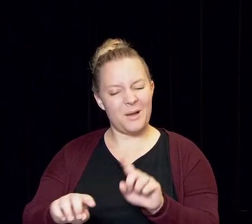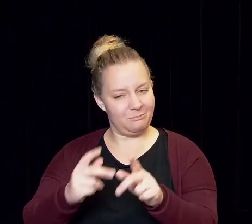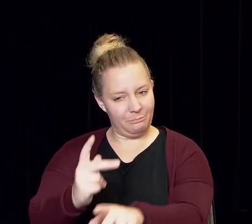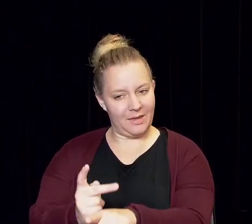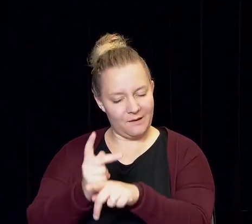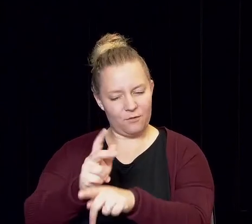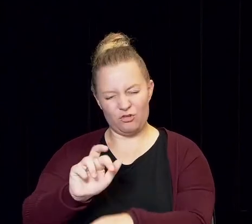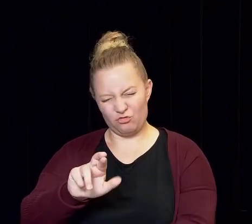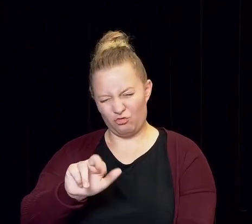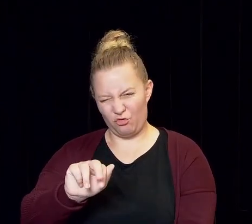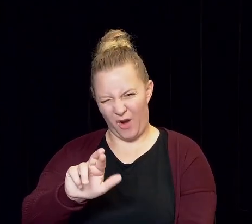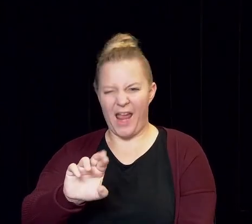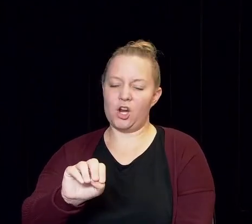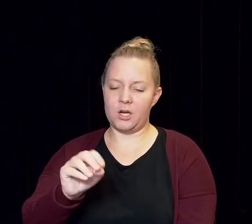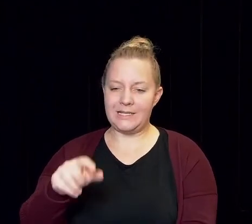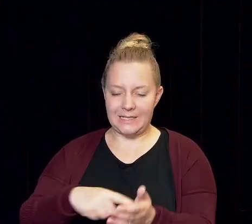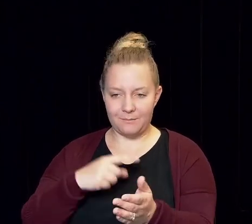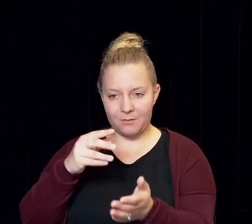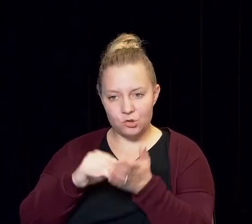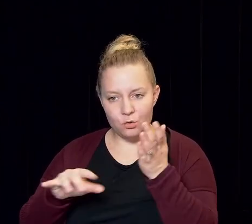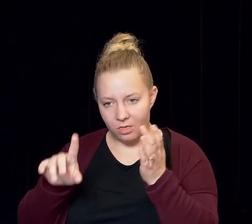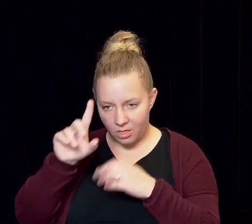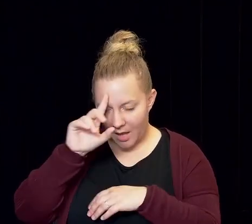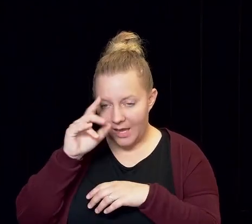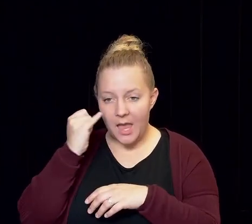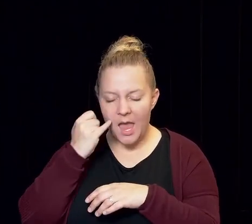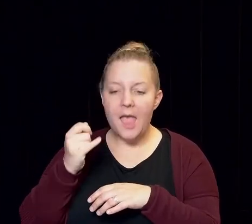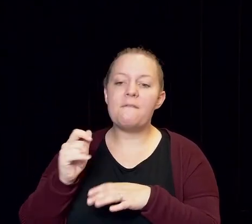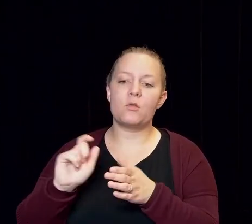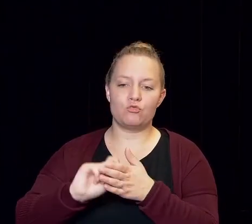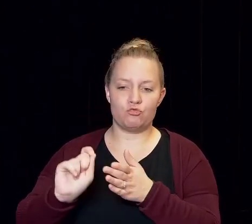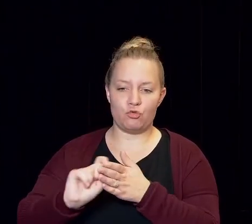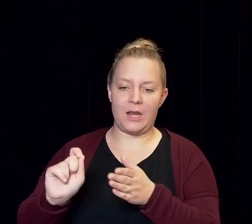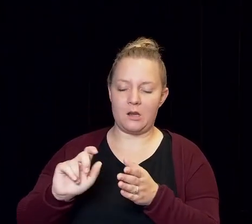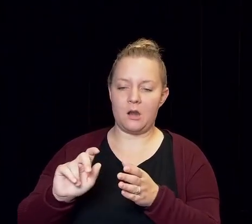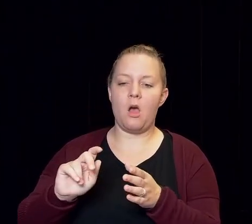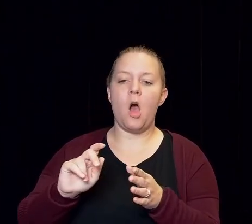or sometimes students think that if it was written the other way, like a 3 here